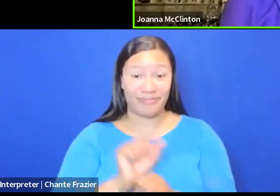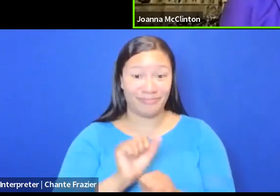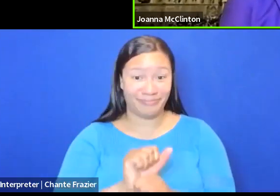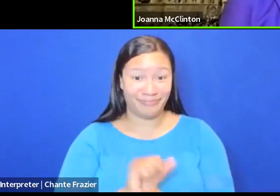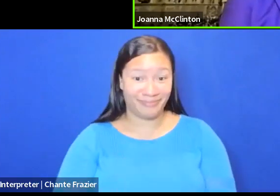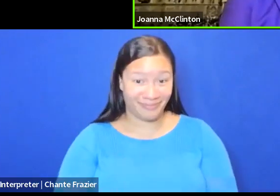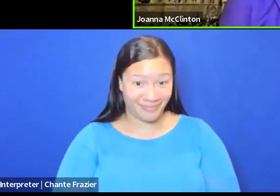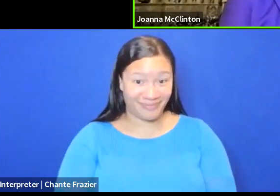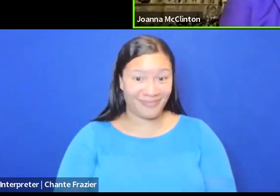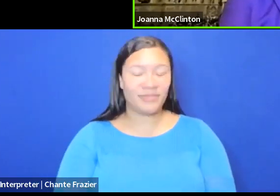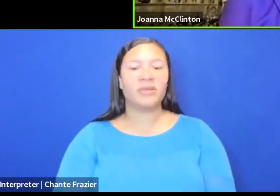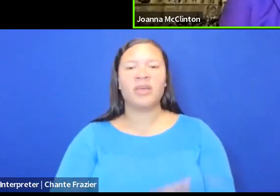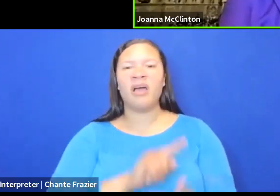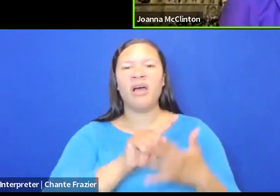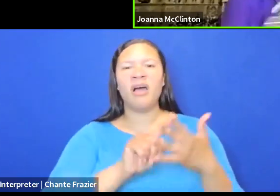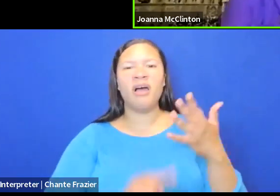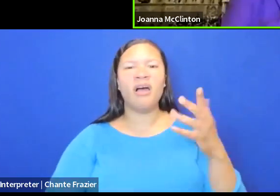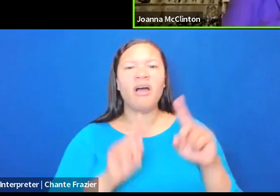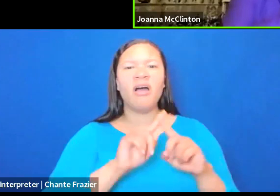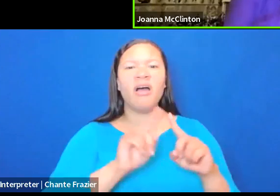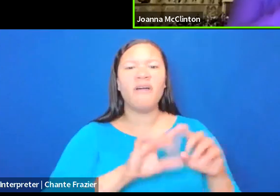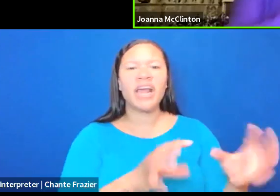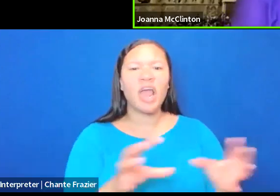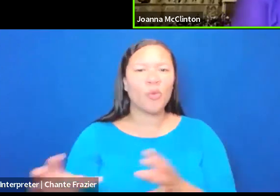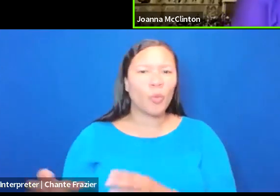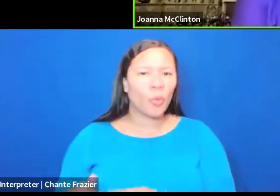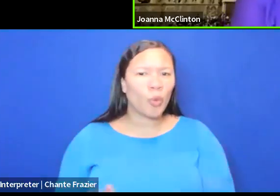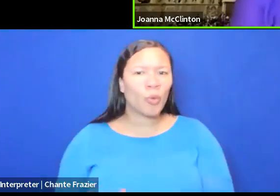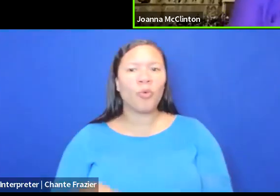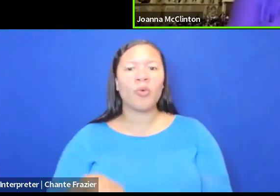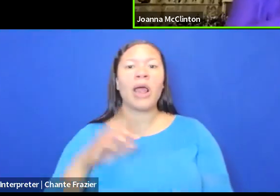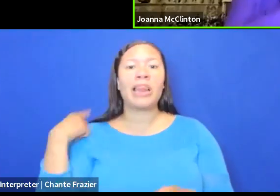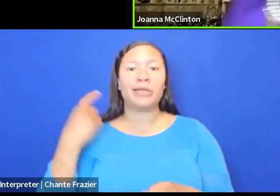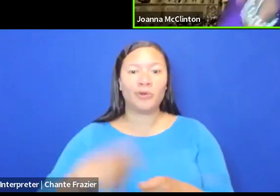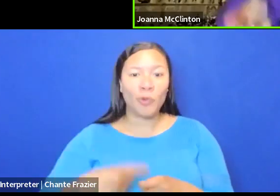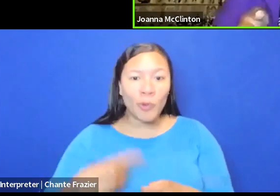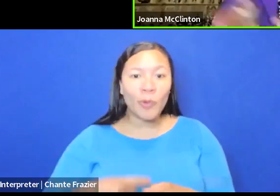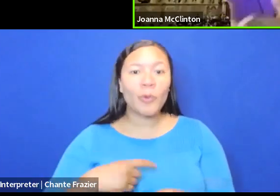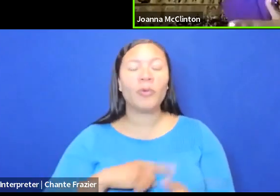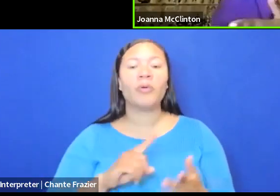speaker of the house. She stole the first woman to